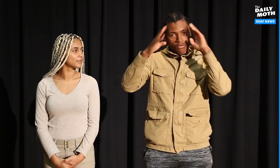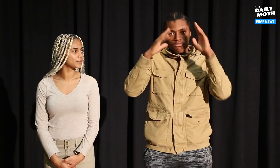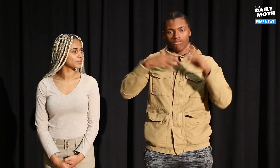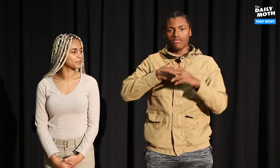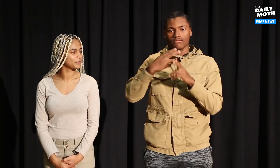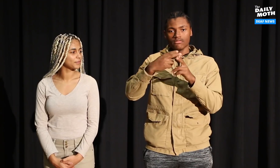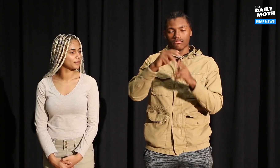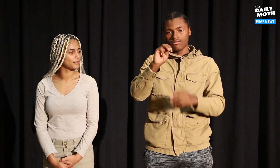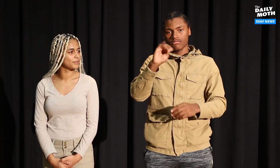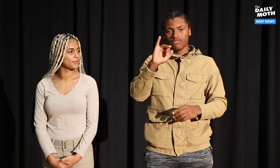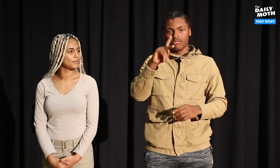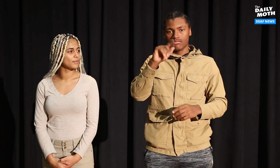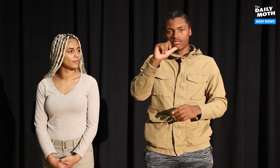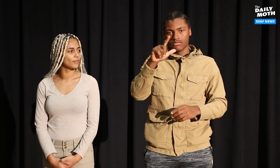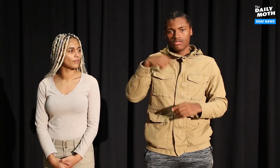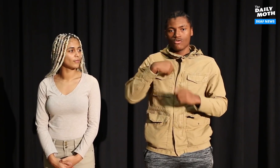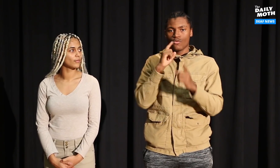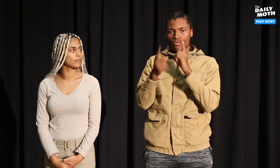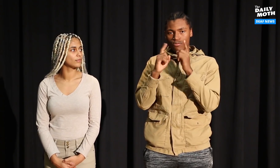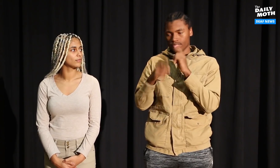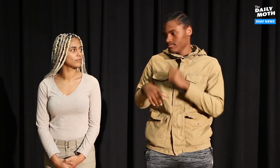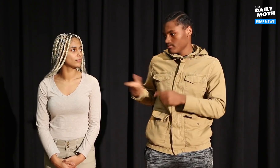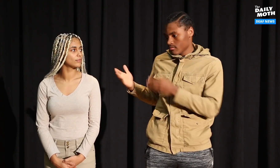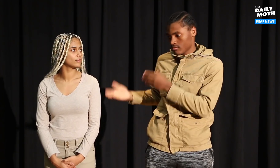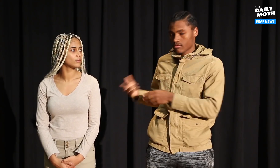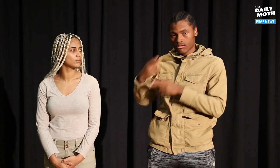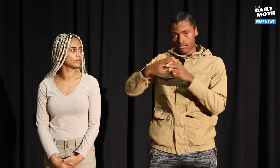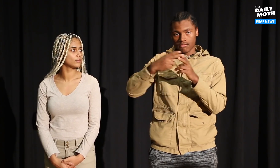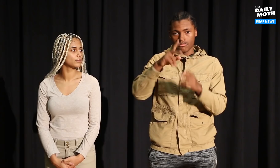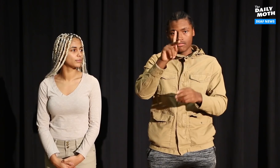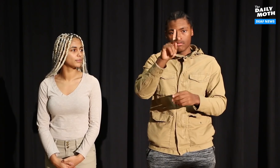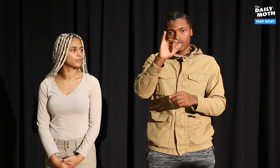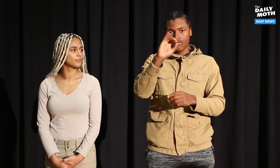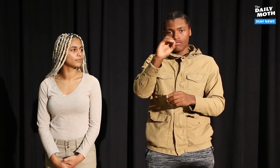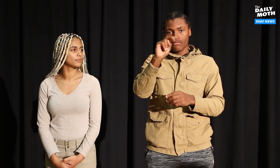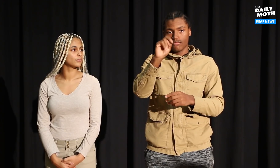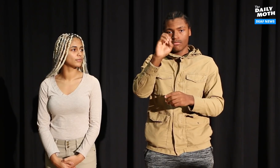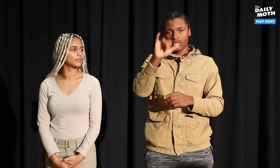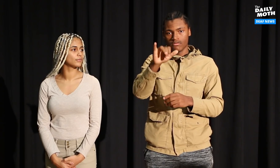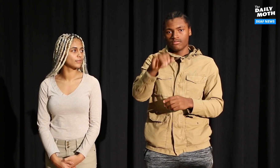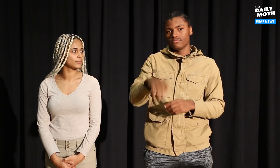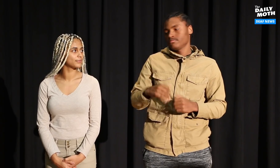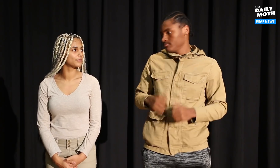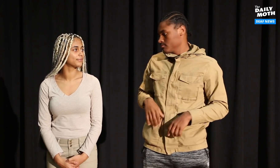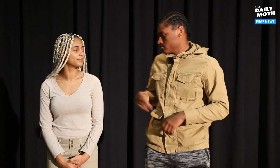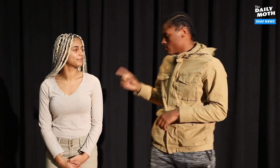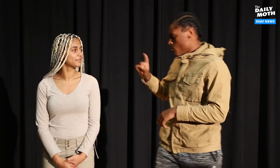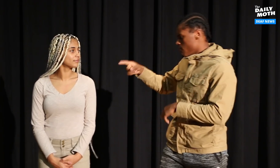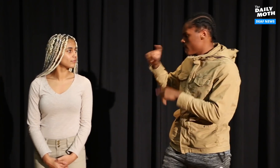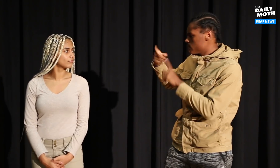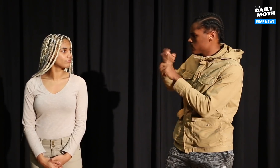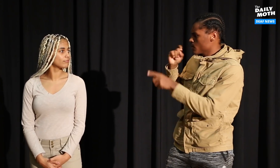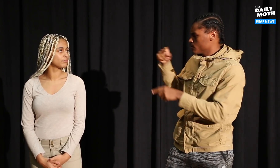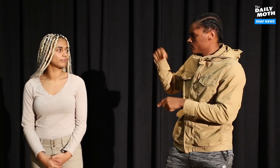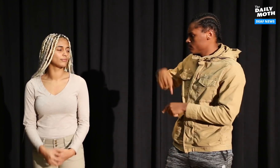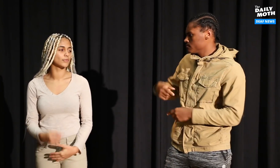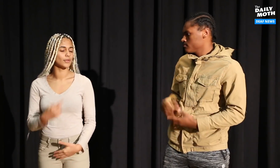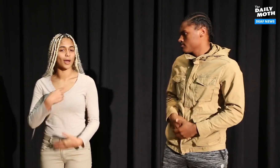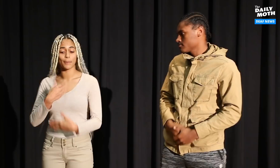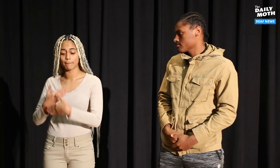Hello, my name is Mikael and I’ll be interviewing Kioney. So, where are you from?